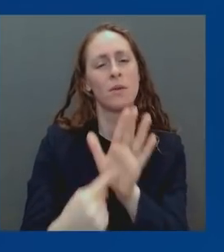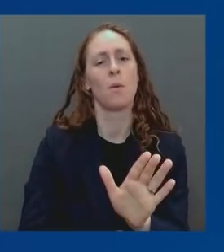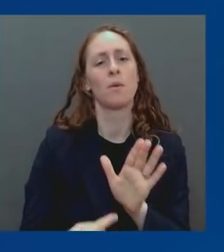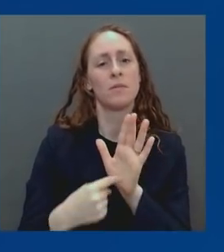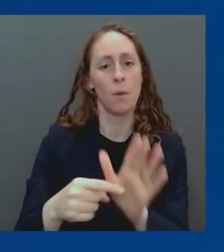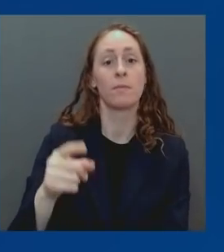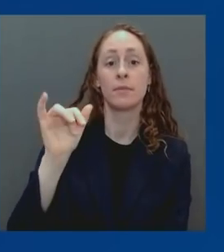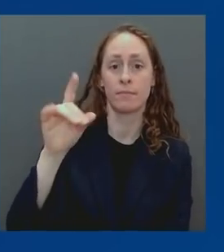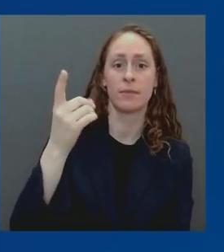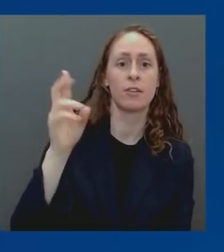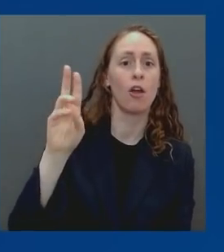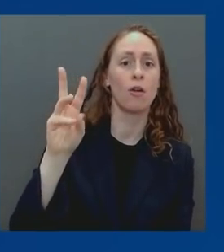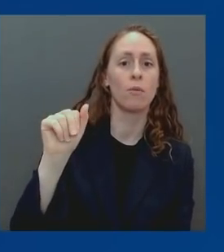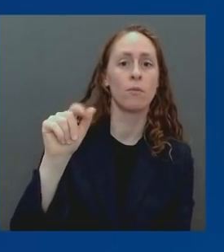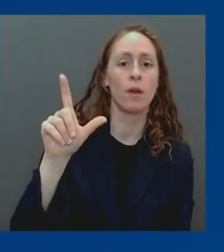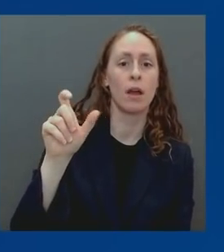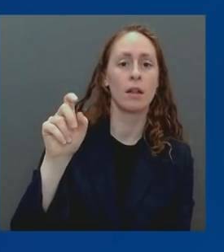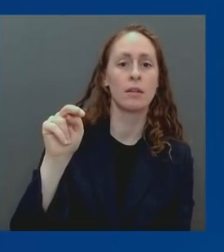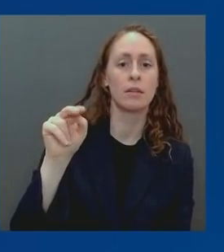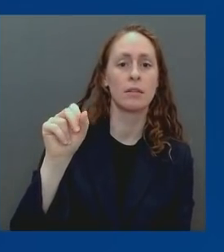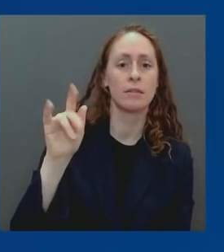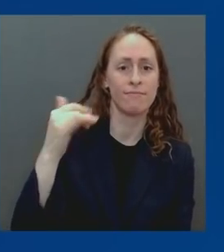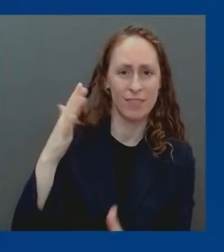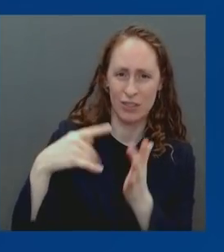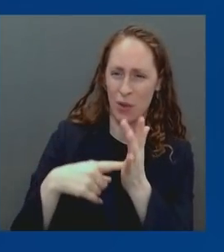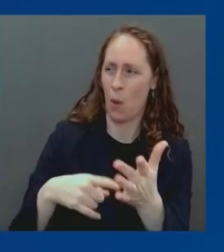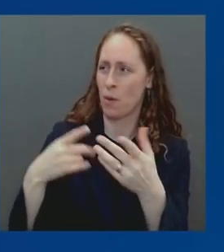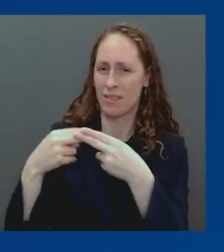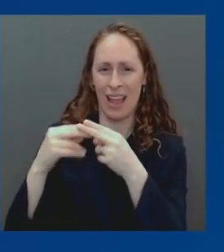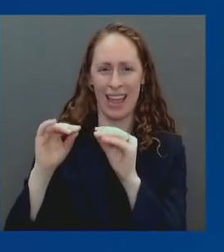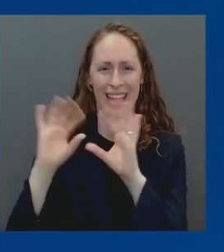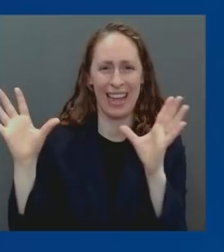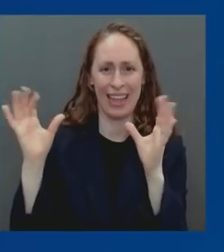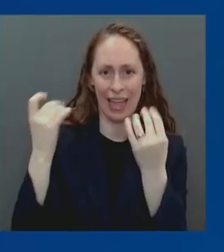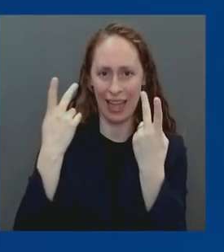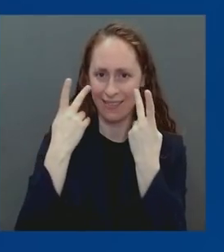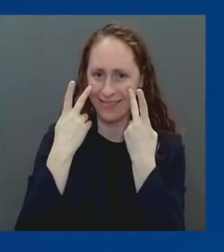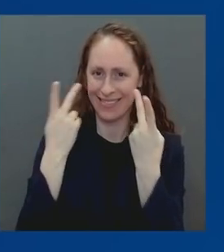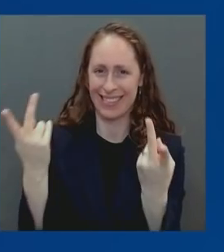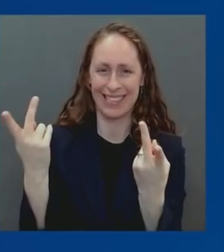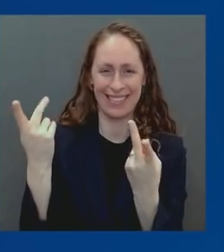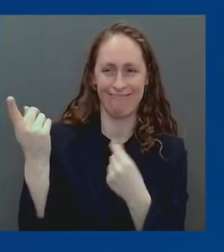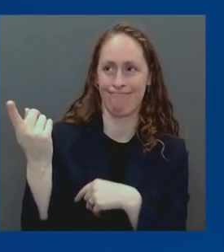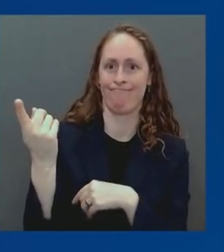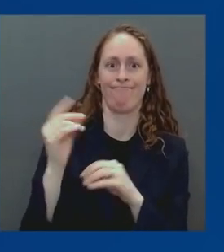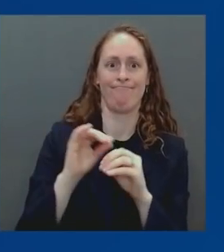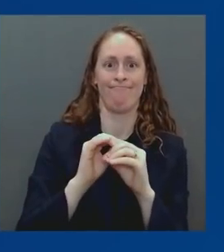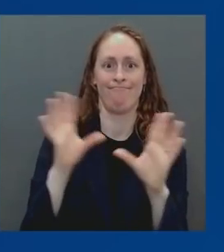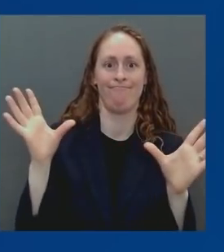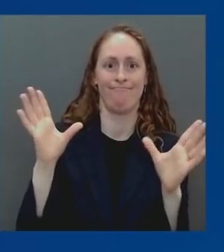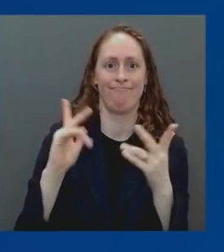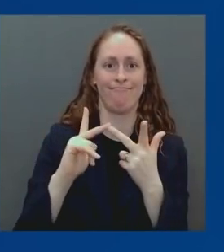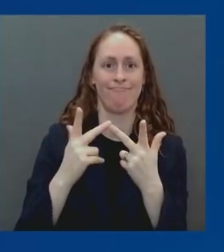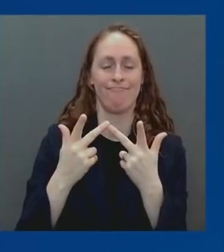why a booster is really very important. You first need to get vaccinated before you get boosted, that's for sure.